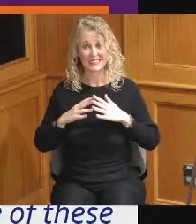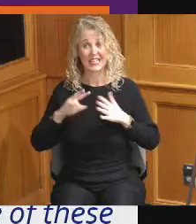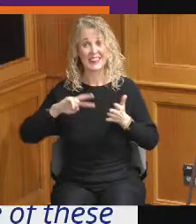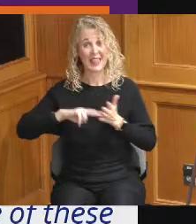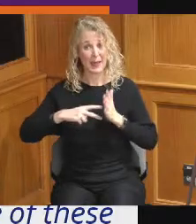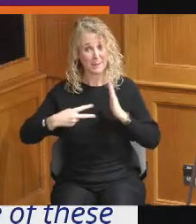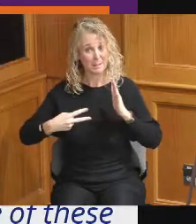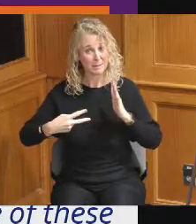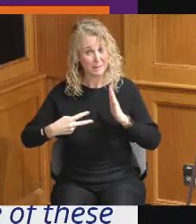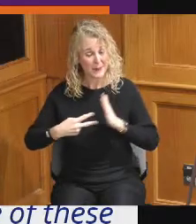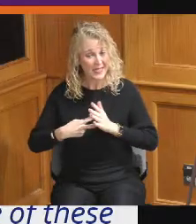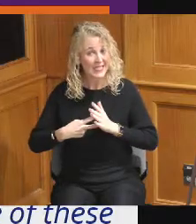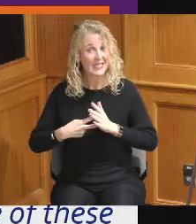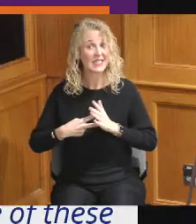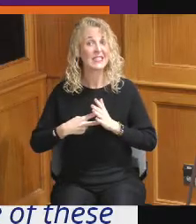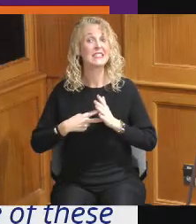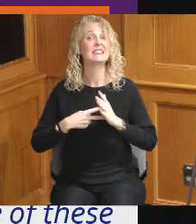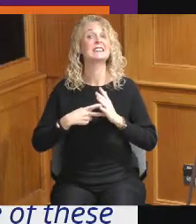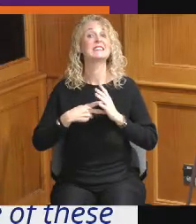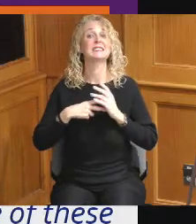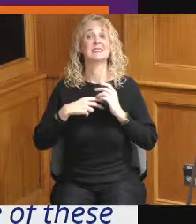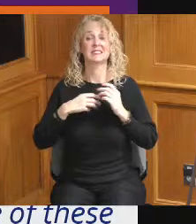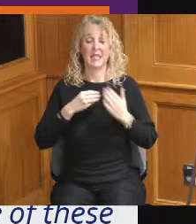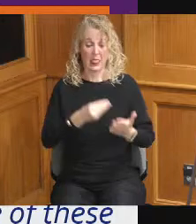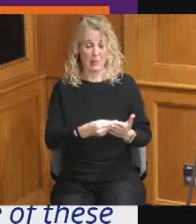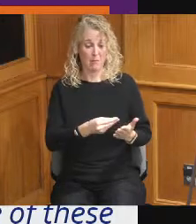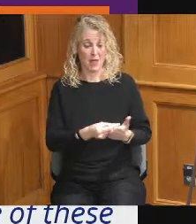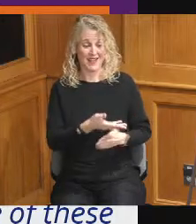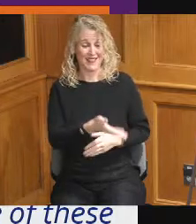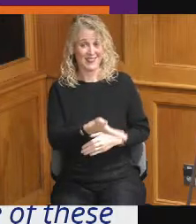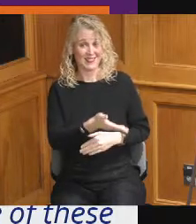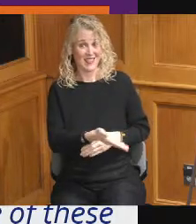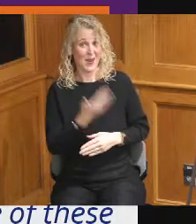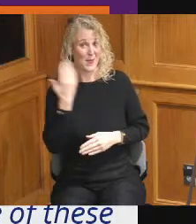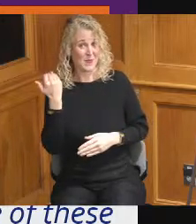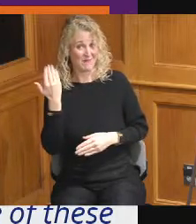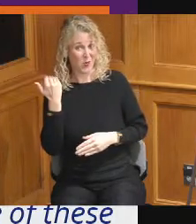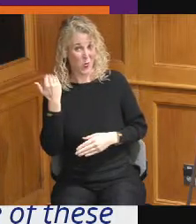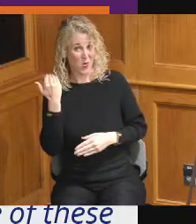in a Decades of practice of pursuing affordable housing in the city there's less of that out in